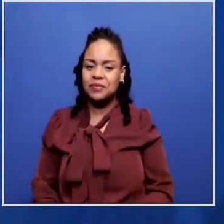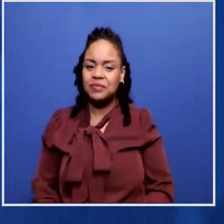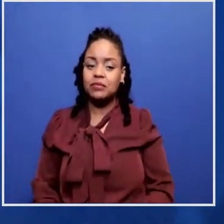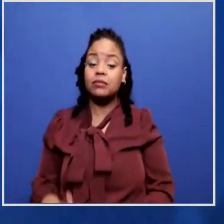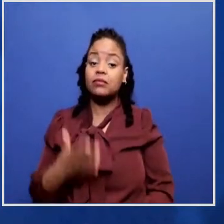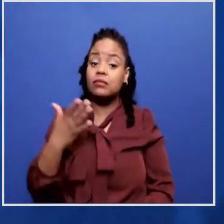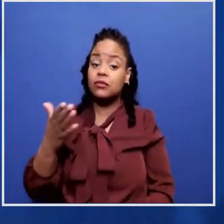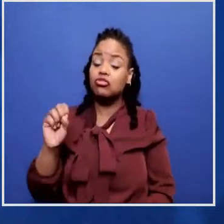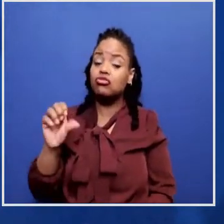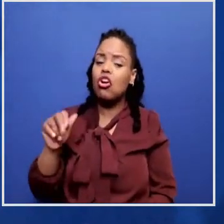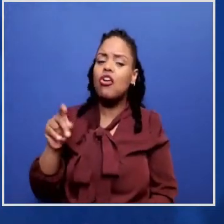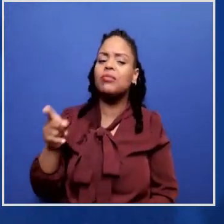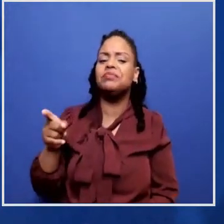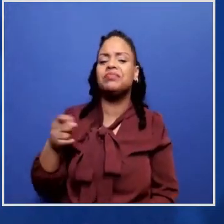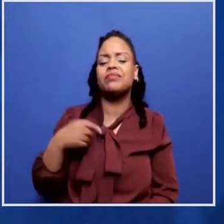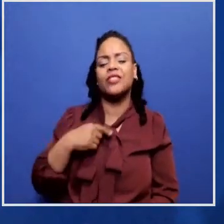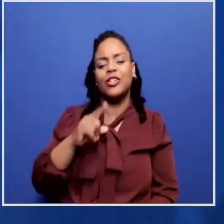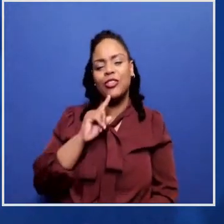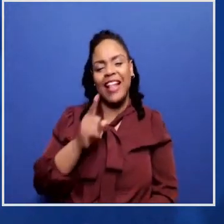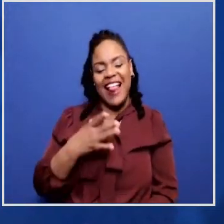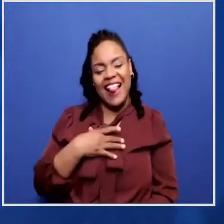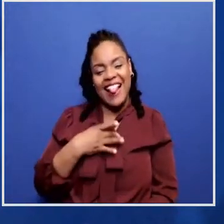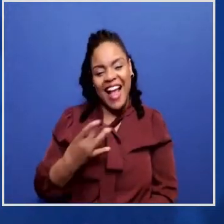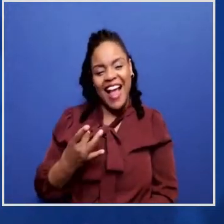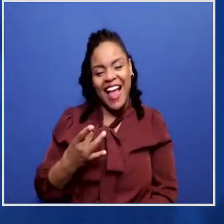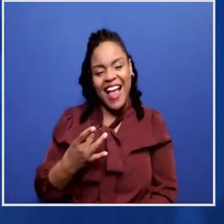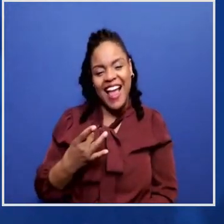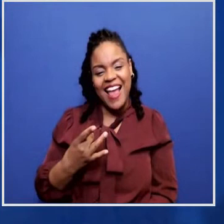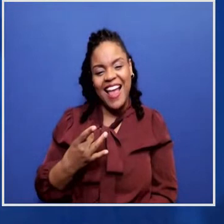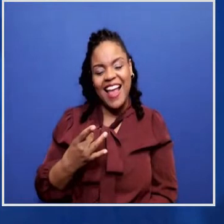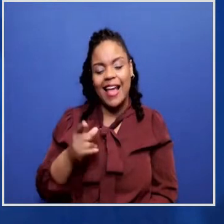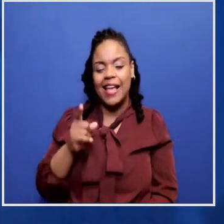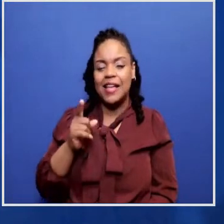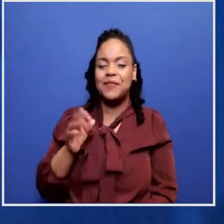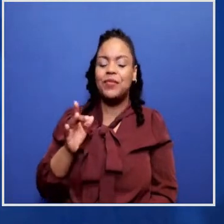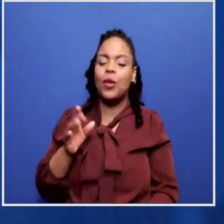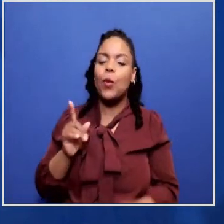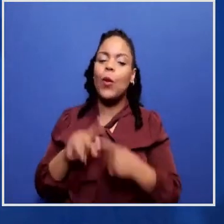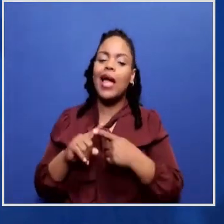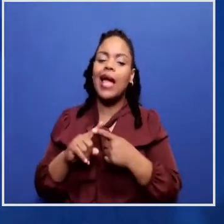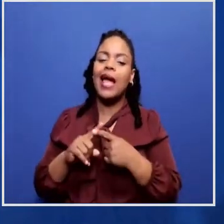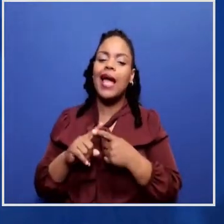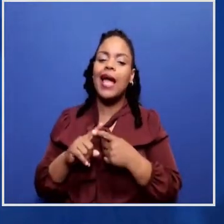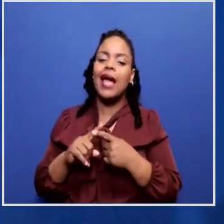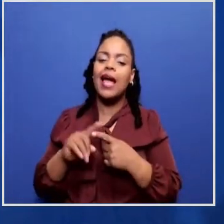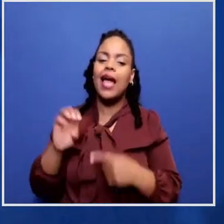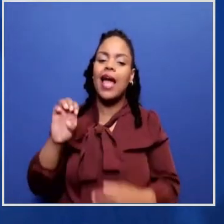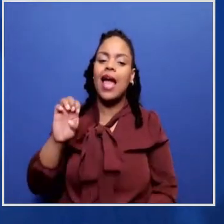AND SO INSPIRING. AND, YOU KNOW WHAT?